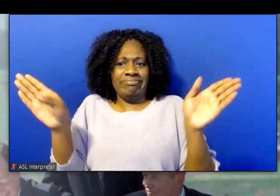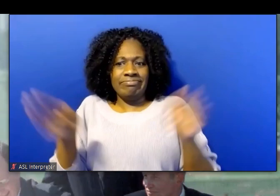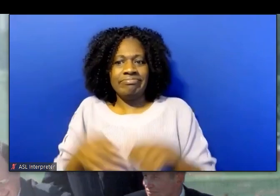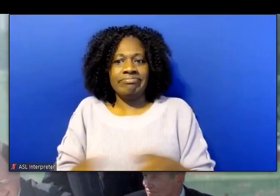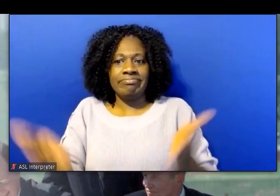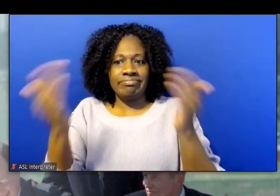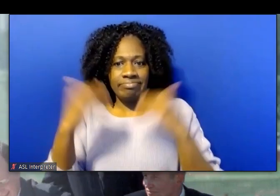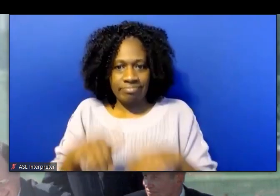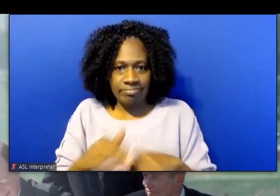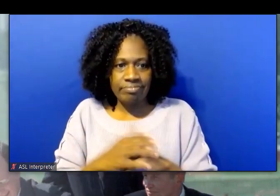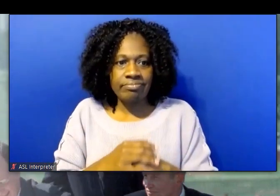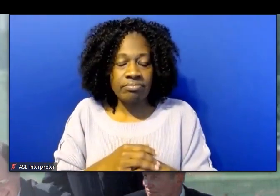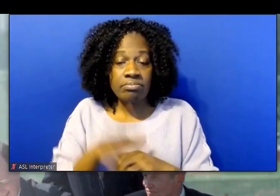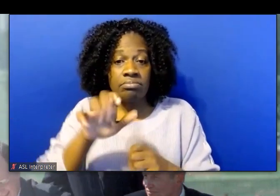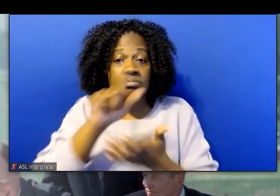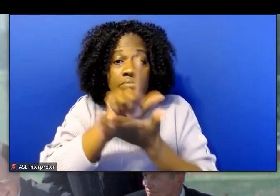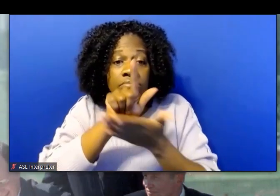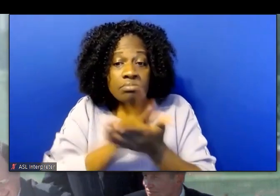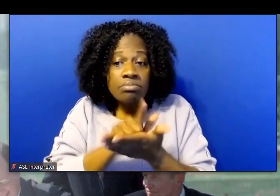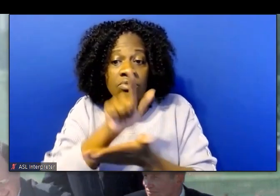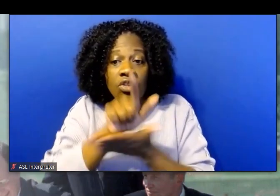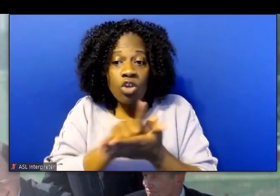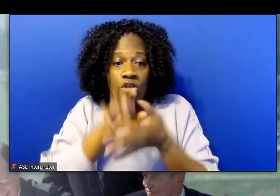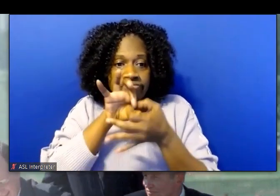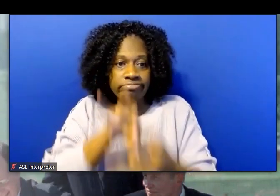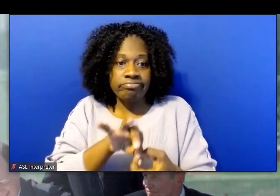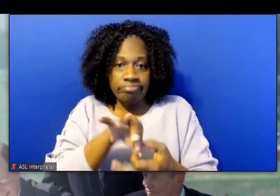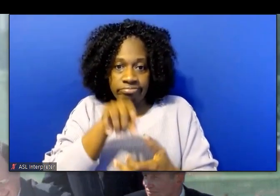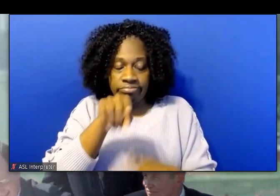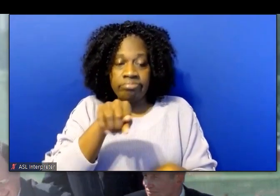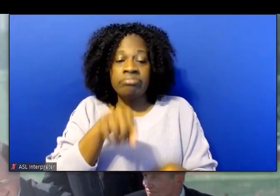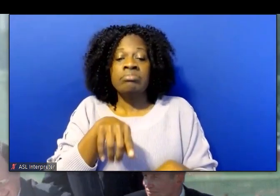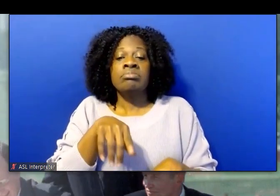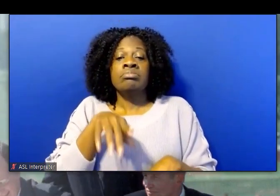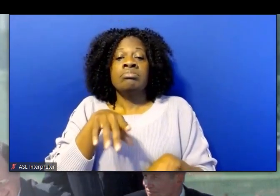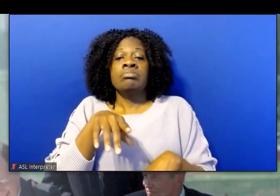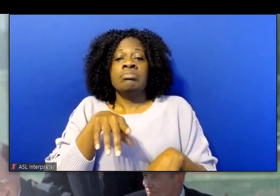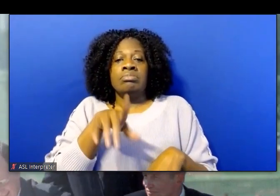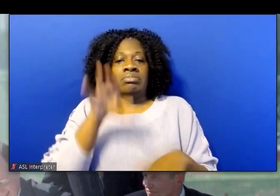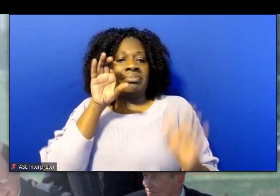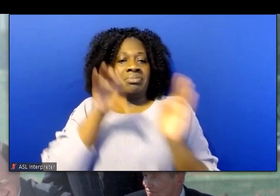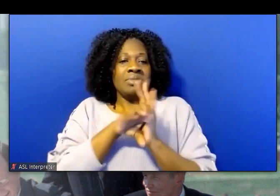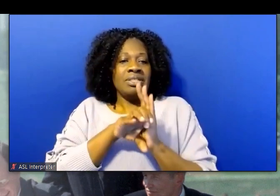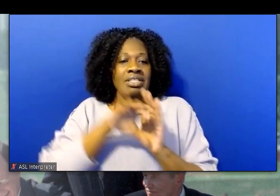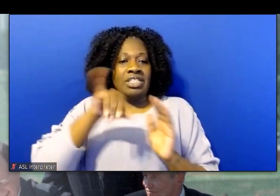The law. There are laws about this. On this slide is a picture of Justin Dart and George Bush